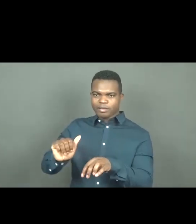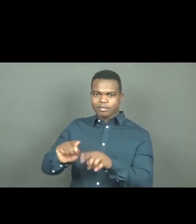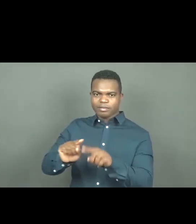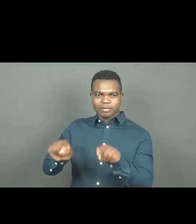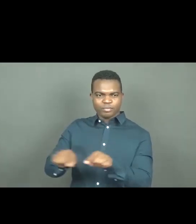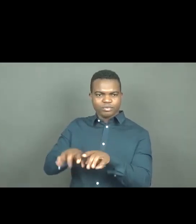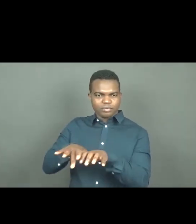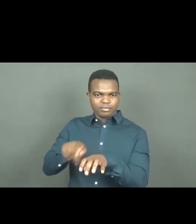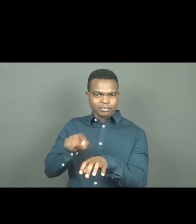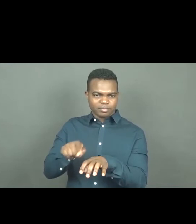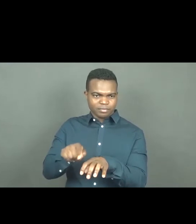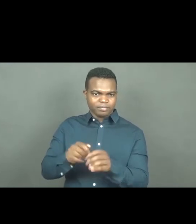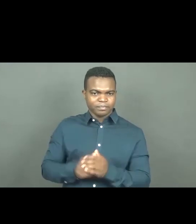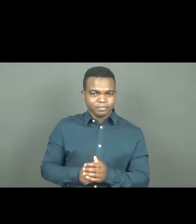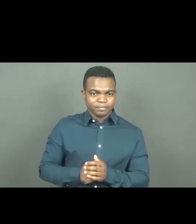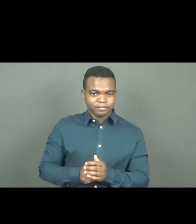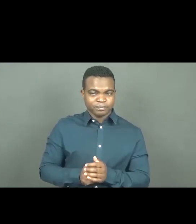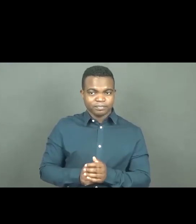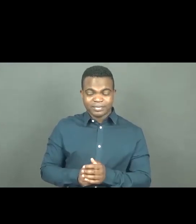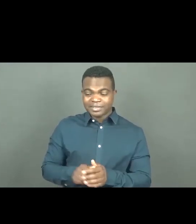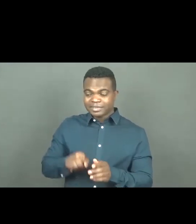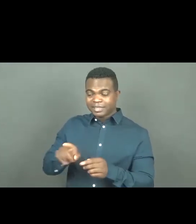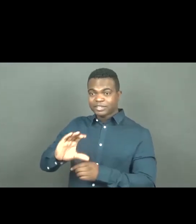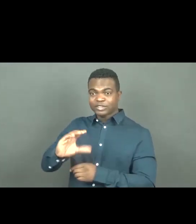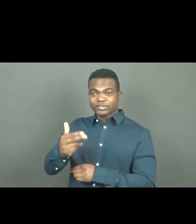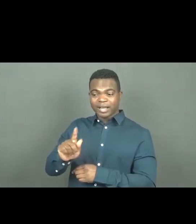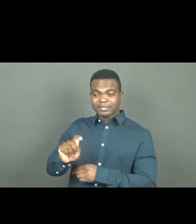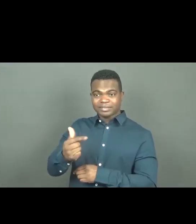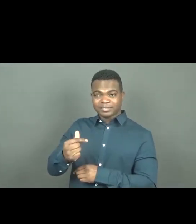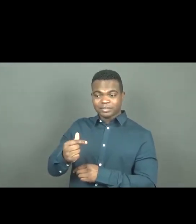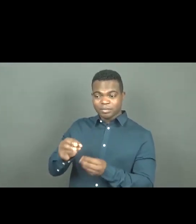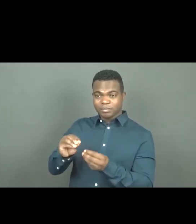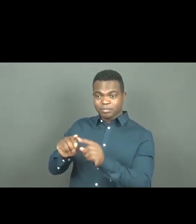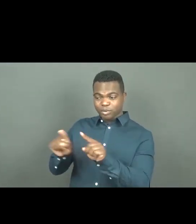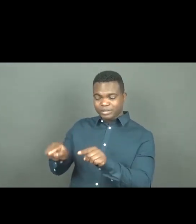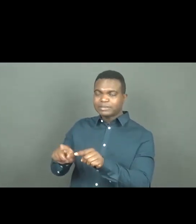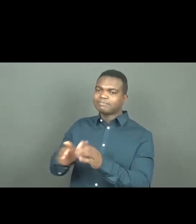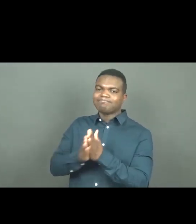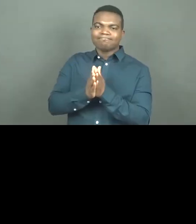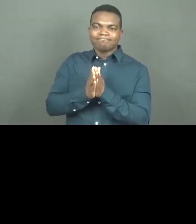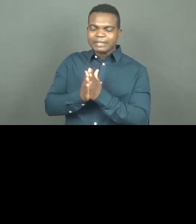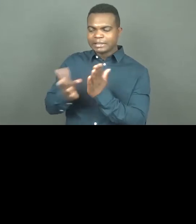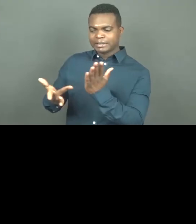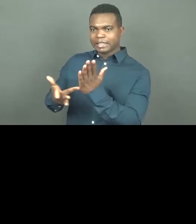after the moderated discussion. If I could ask the panelists to turn on their videos, please.